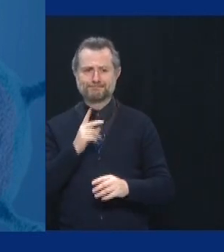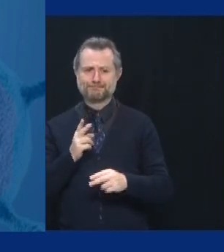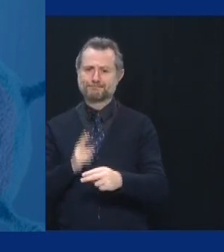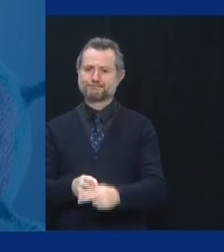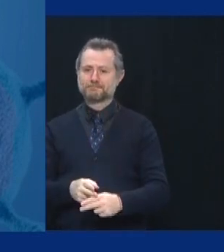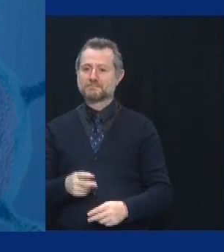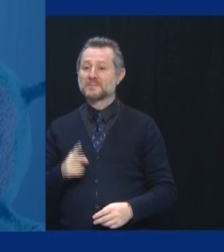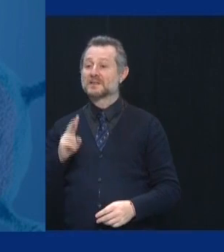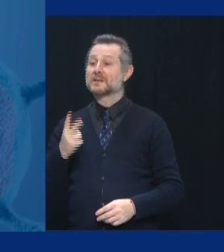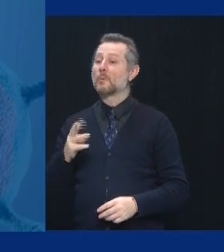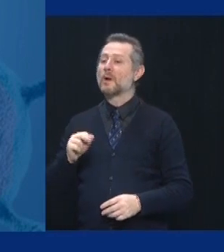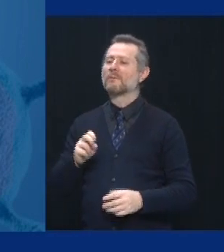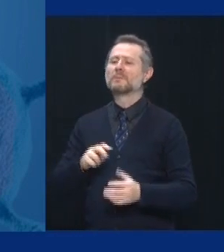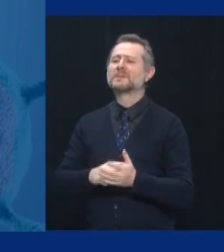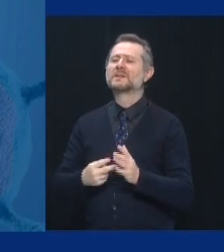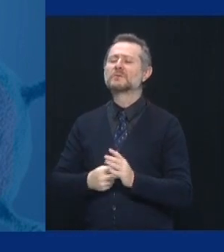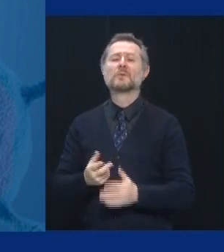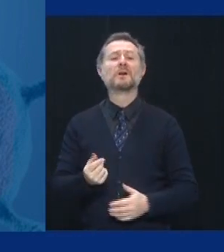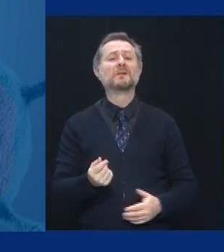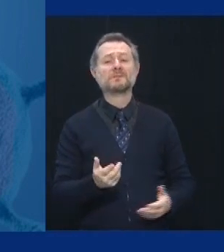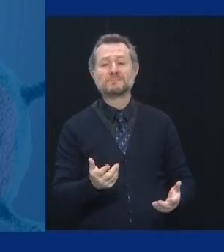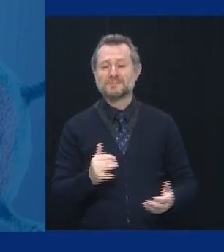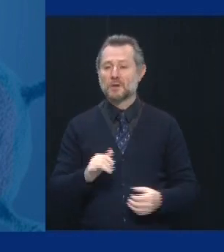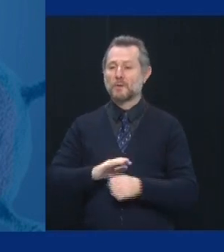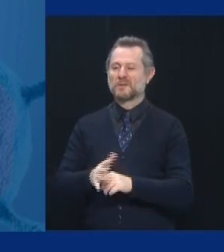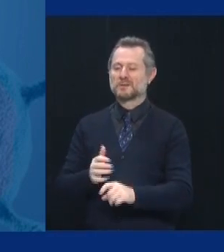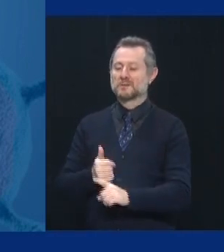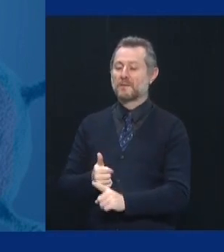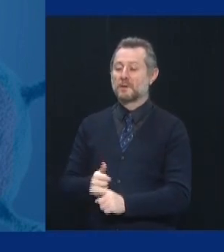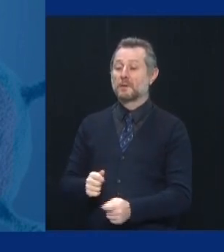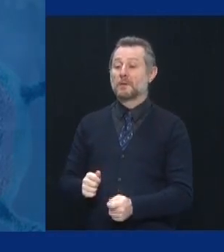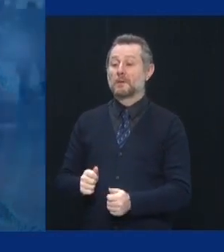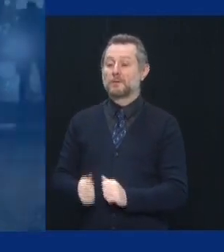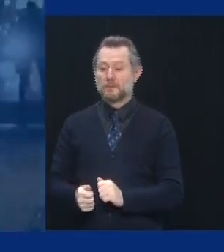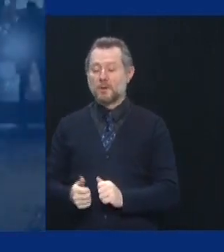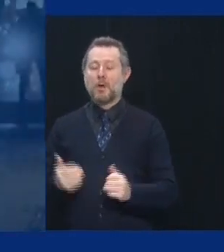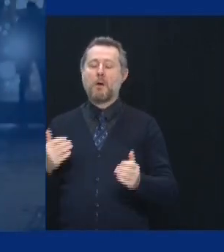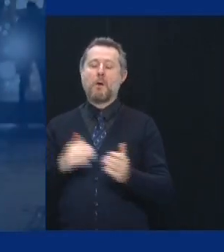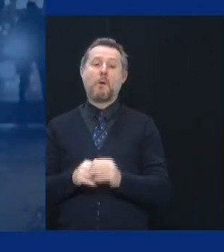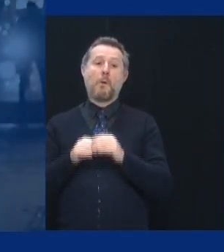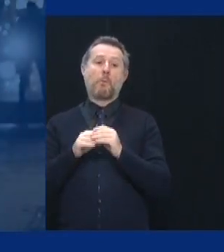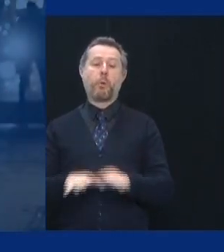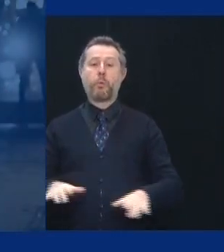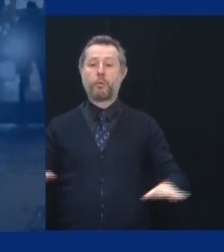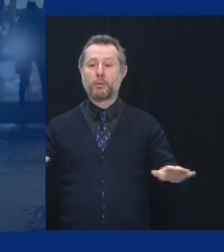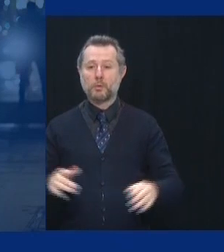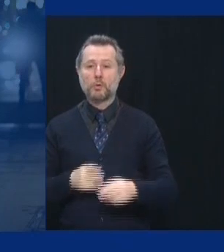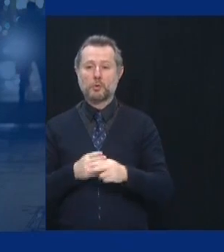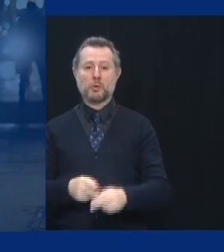PEOPLE STARTED TO CALL THE HOLIDAY SURGE A SECOND WAVE. IT WAS A SECOND SURGE. IT WASN'T A SECOND WAVE.